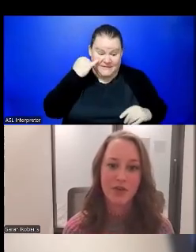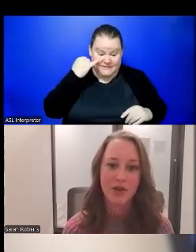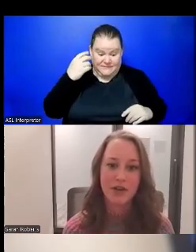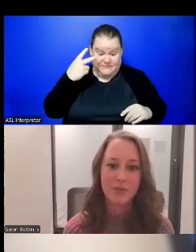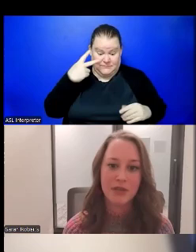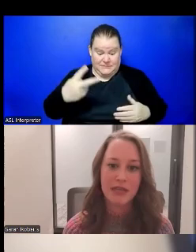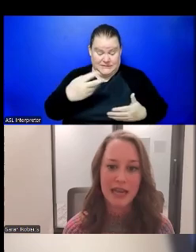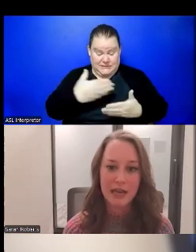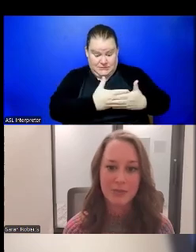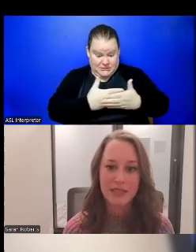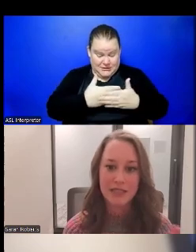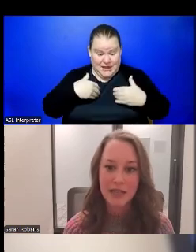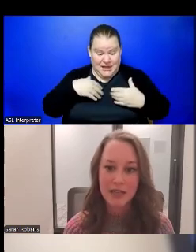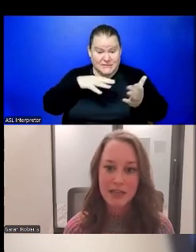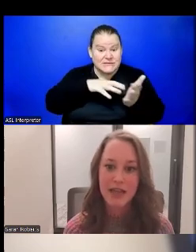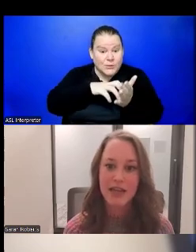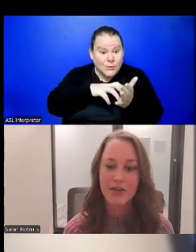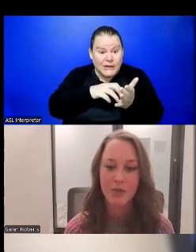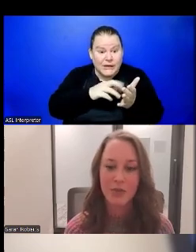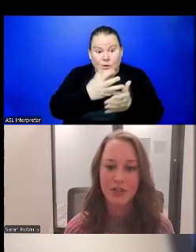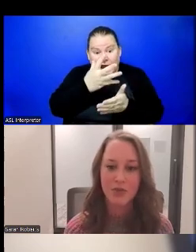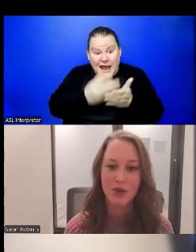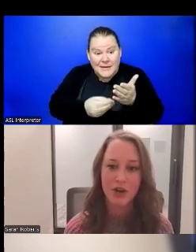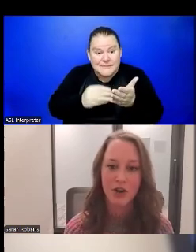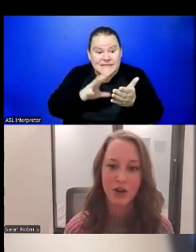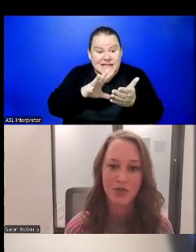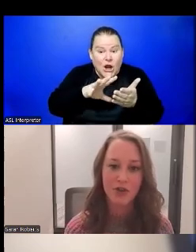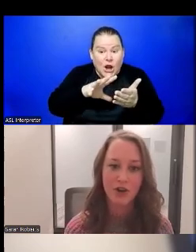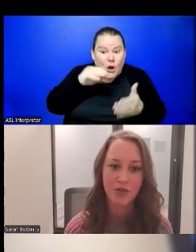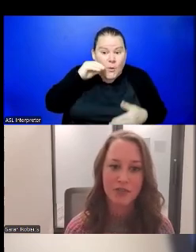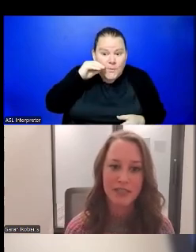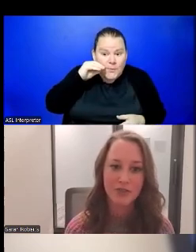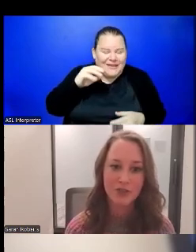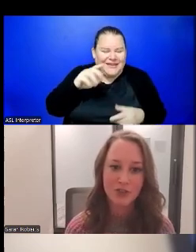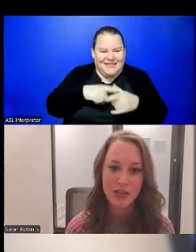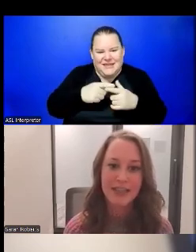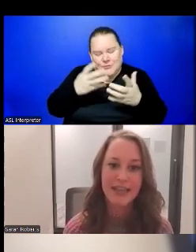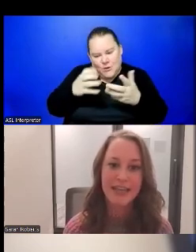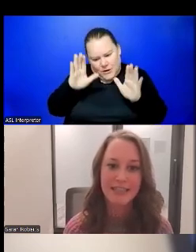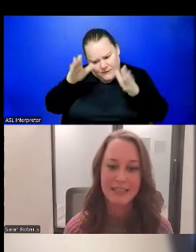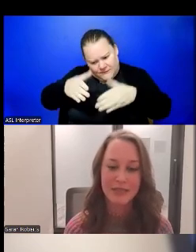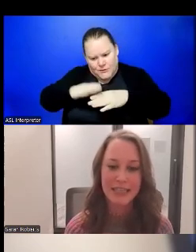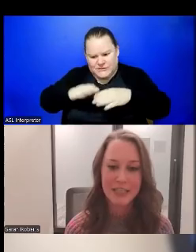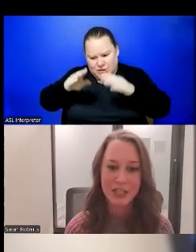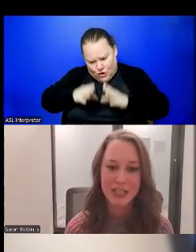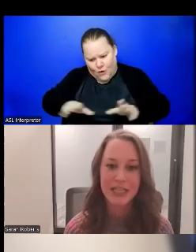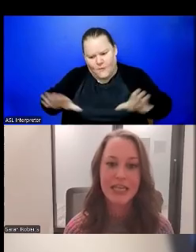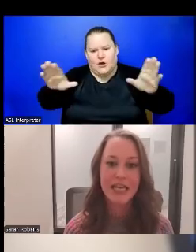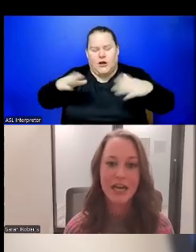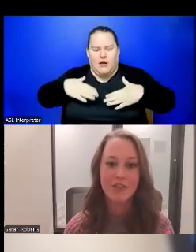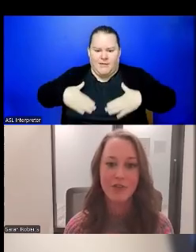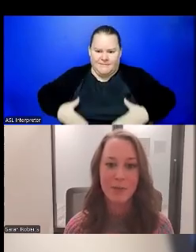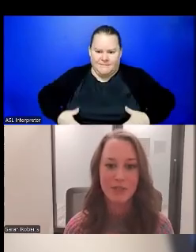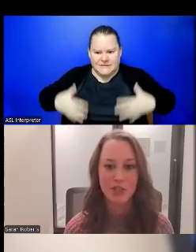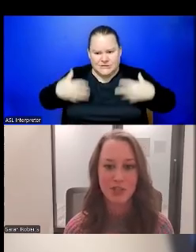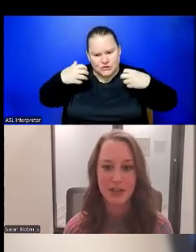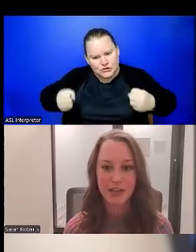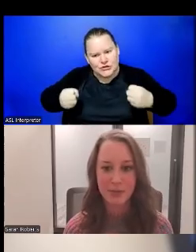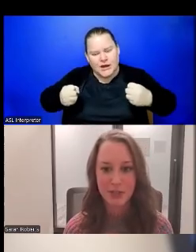weak or completely absent suck, then we want to work on overall physical strength and stimulation of mature sucking